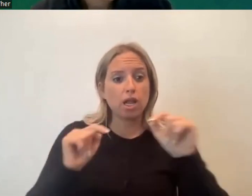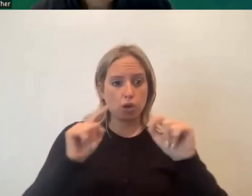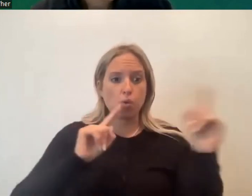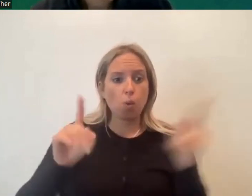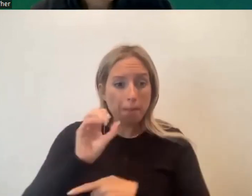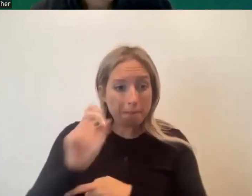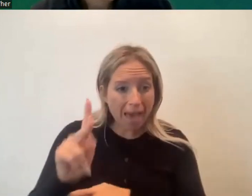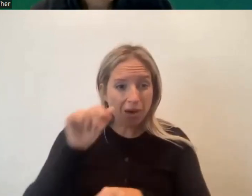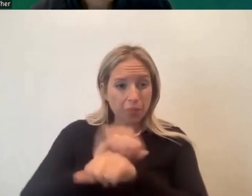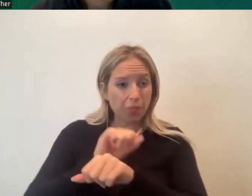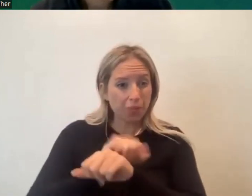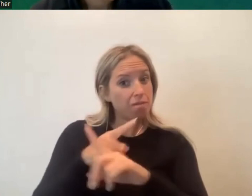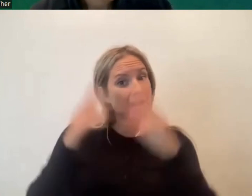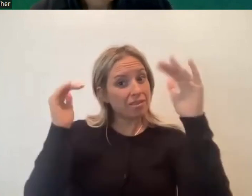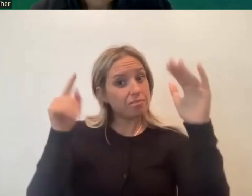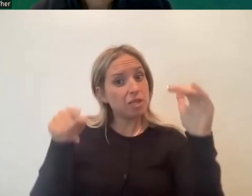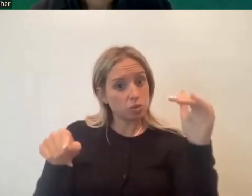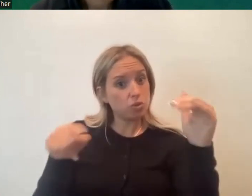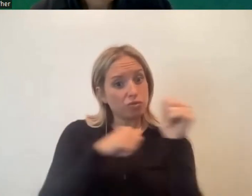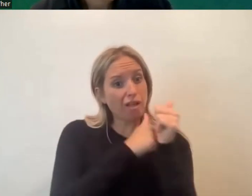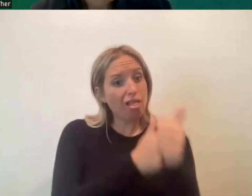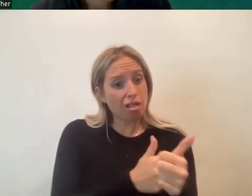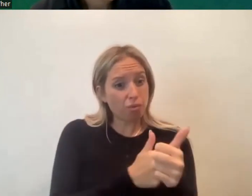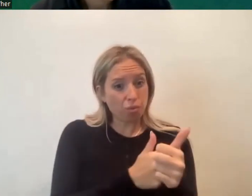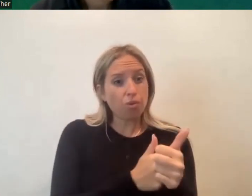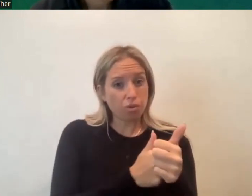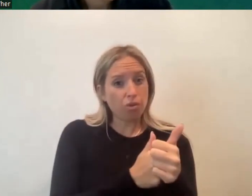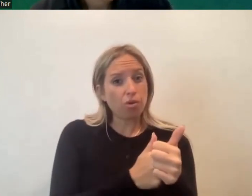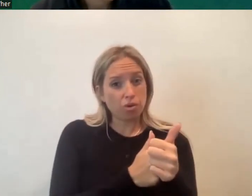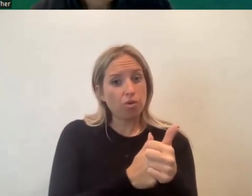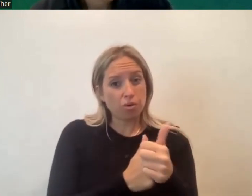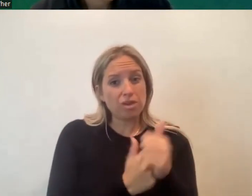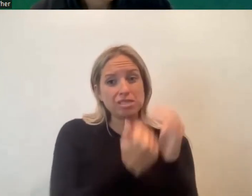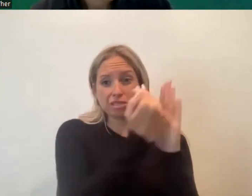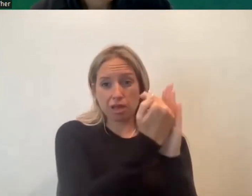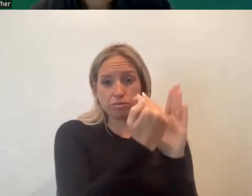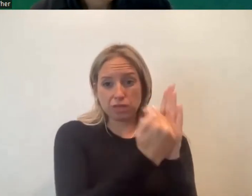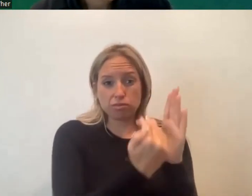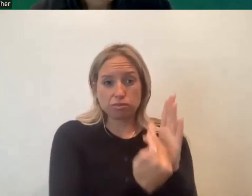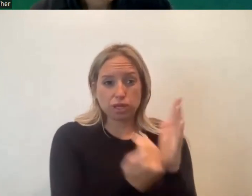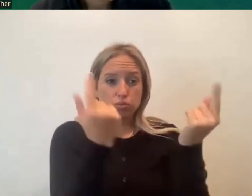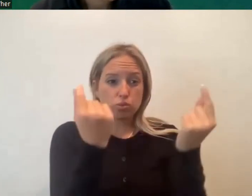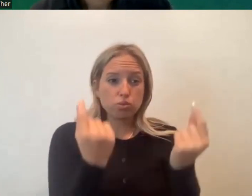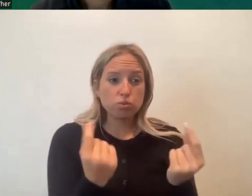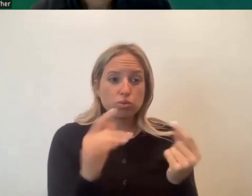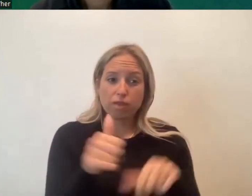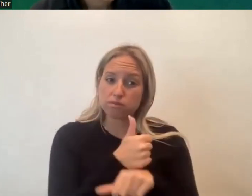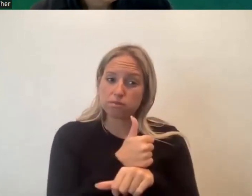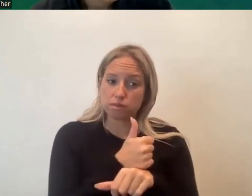But they do expect you to follow some of the steps and guidelines that they've got in place.